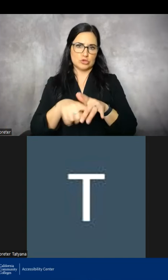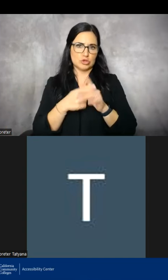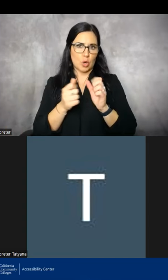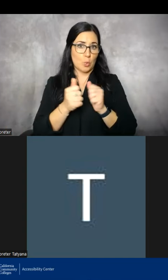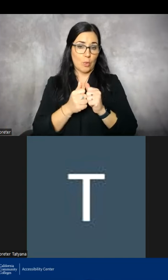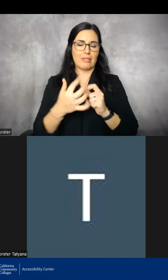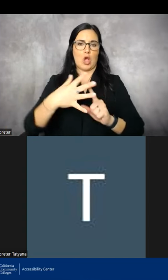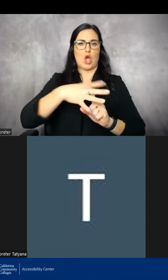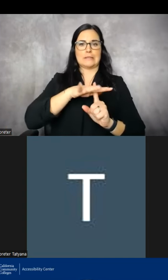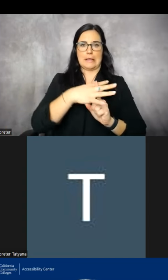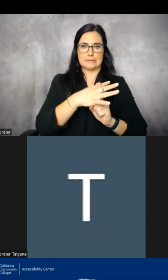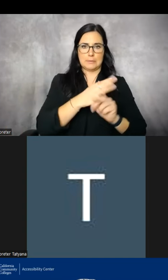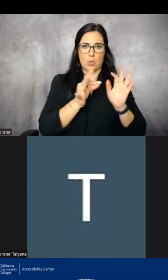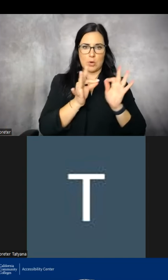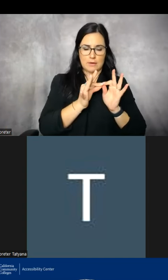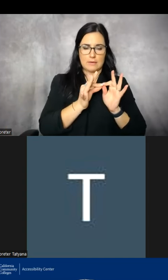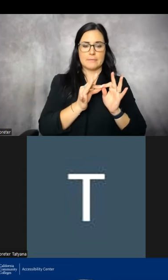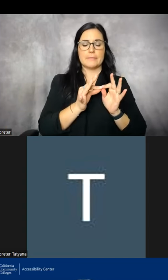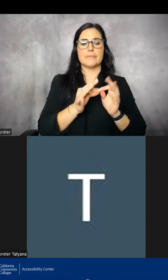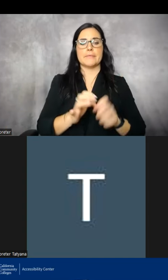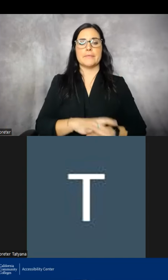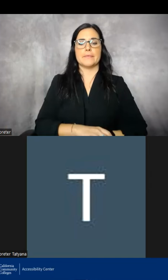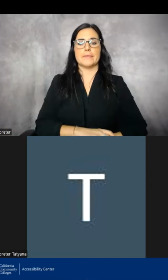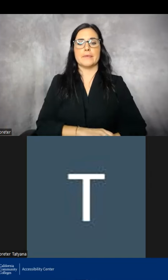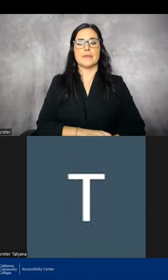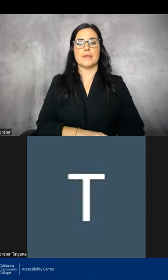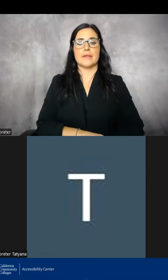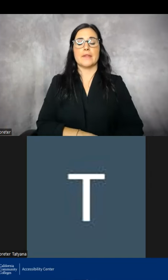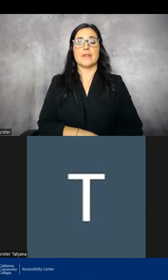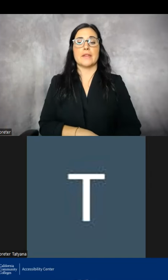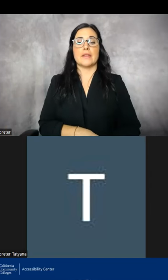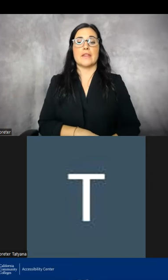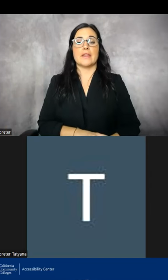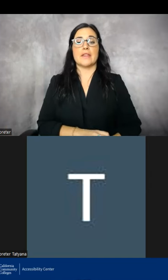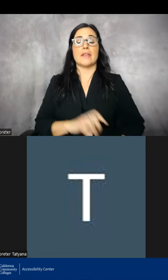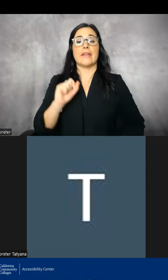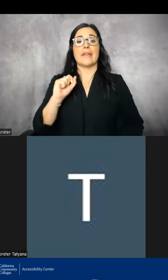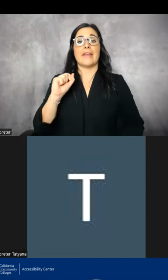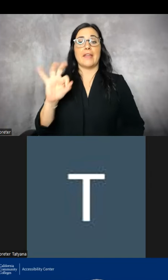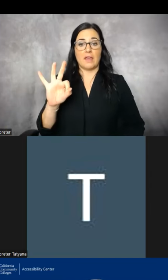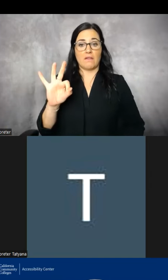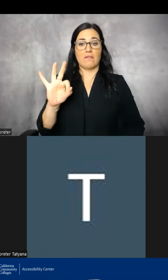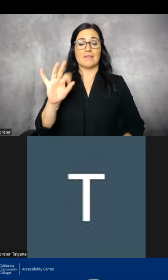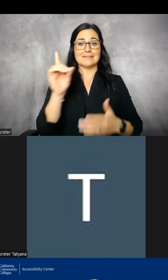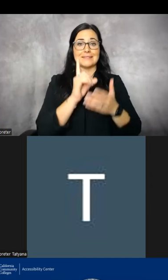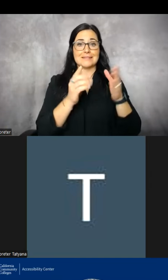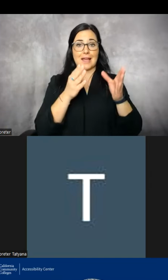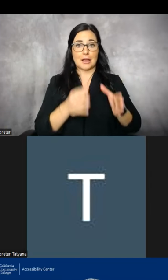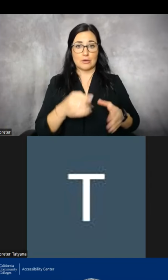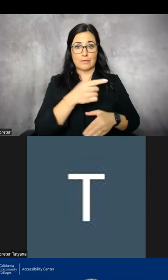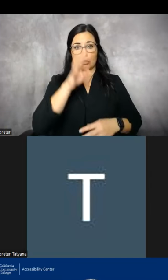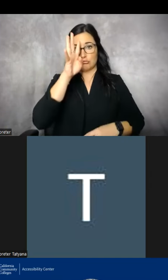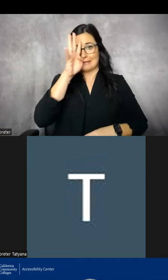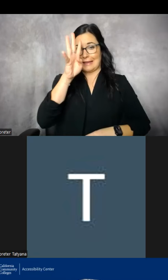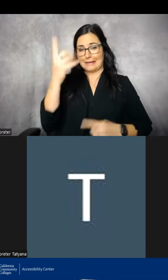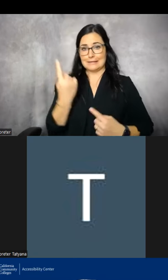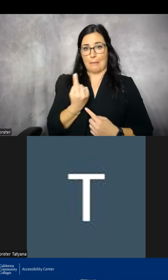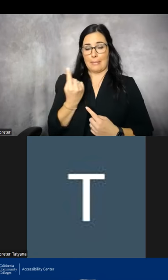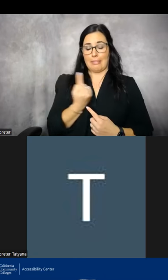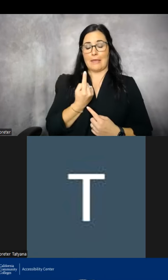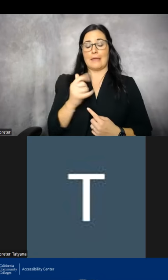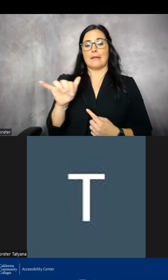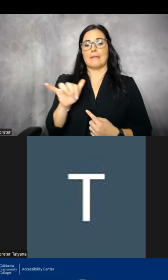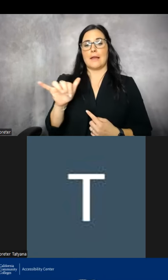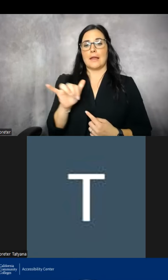So, if a designer is creating something like a piece